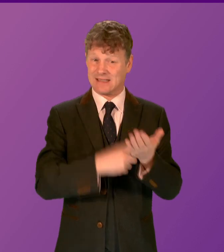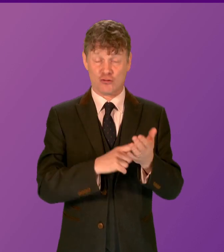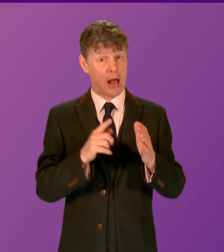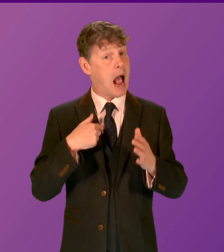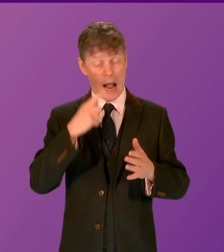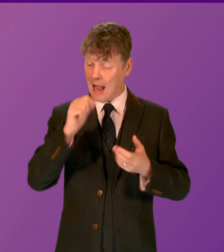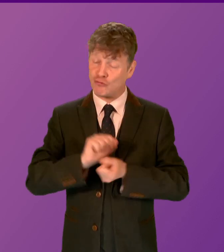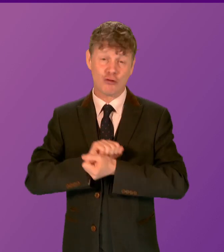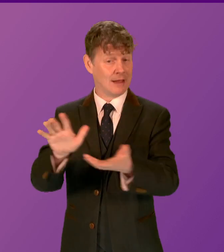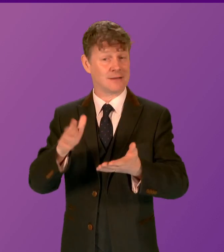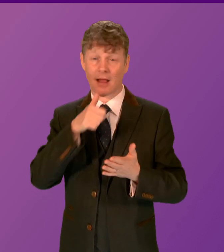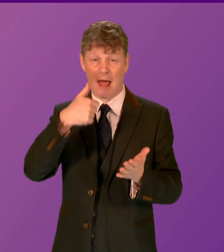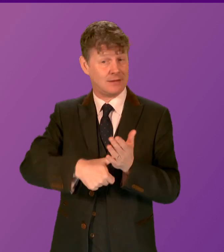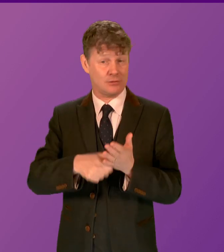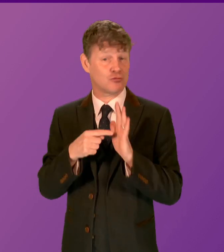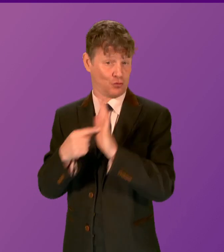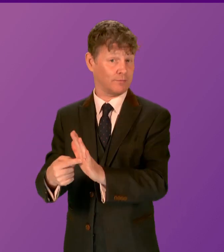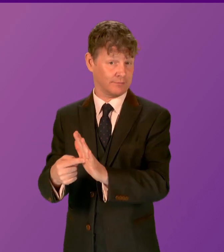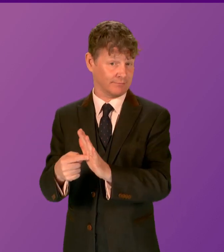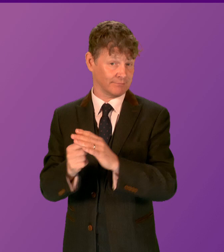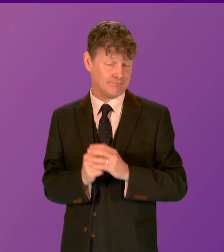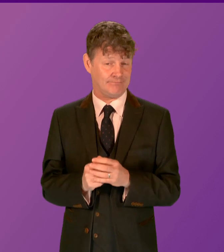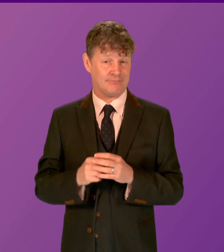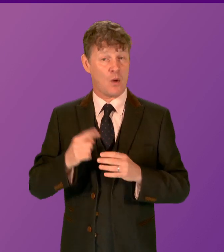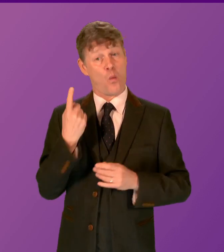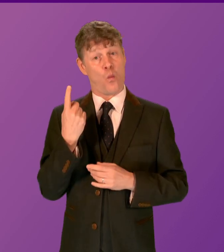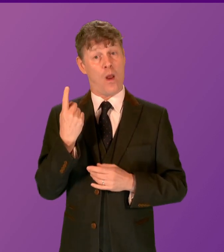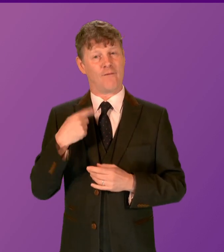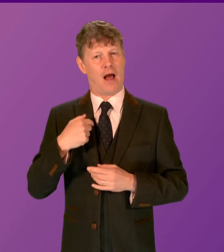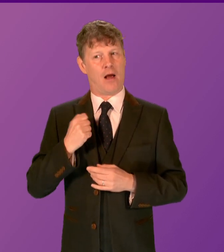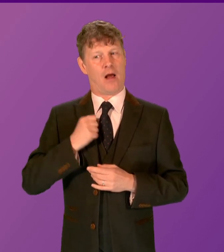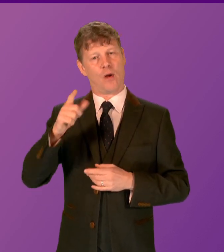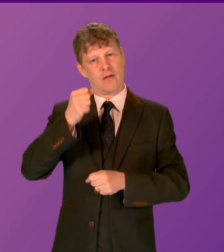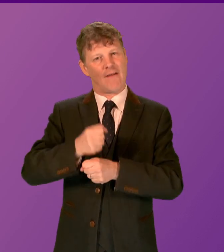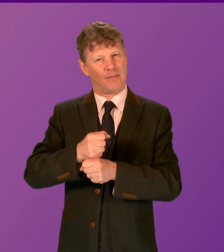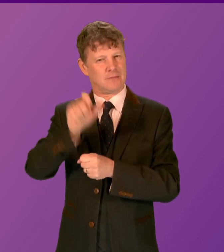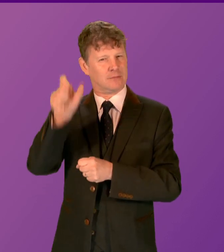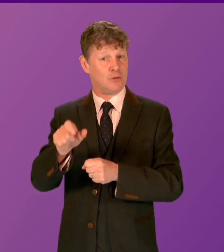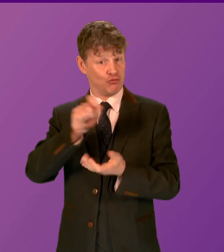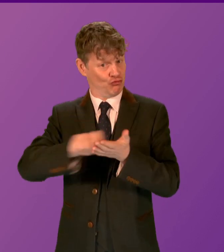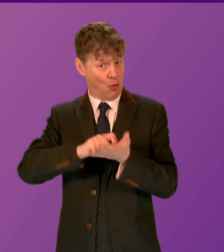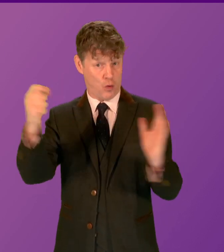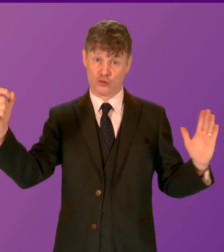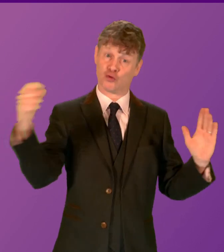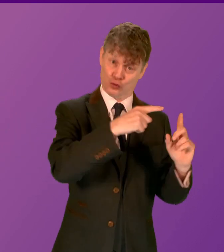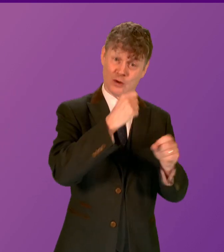I will quote directly from the letter that one of our civil servants wrote to Glasgow City Council: